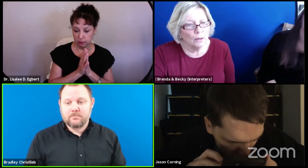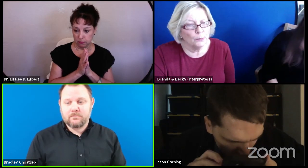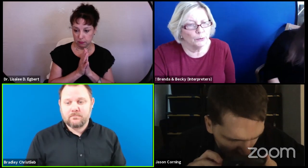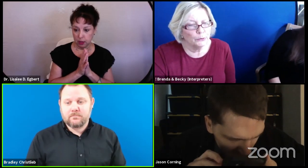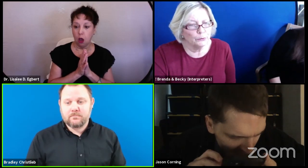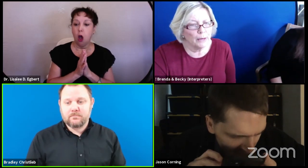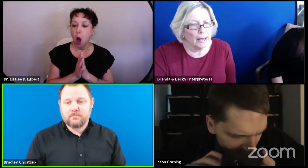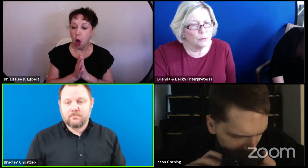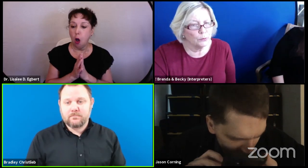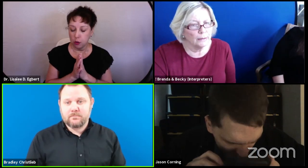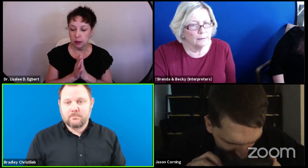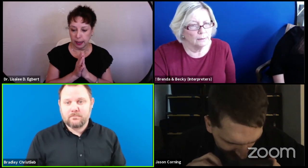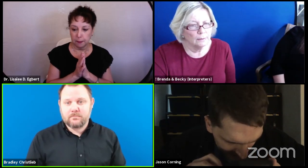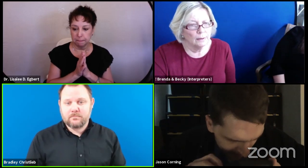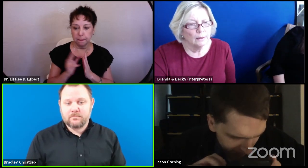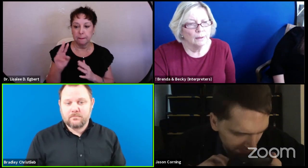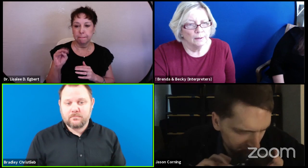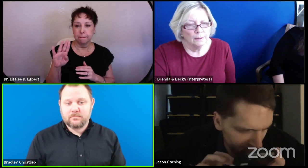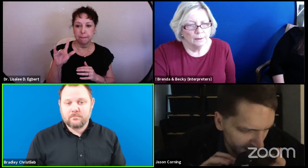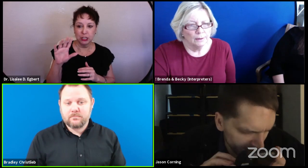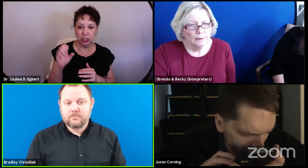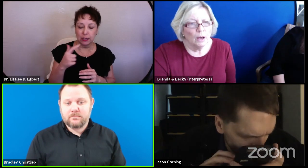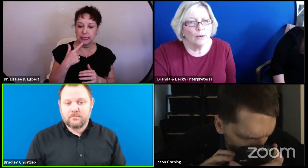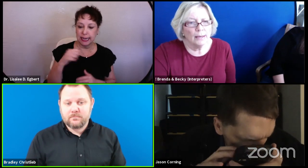approved as written. Okay.